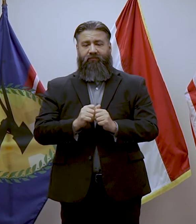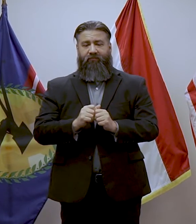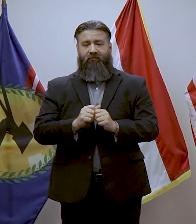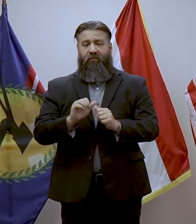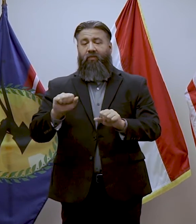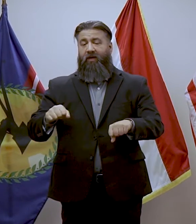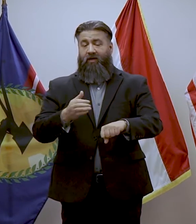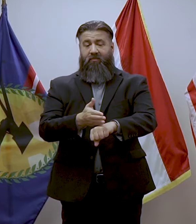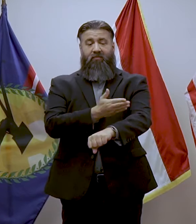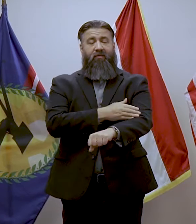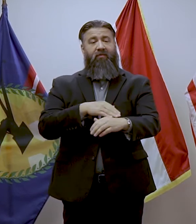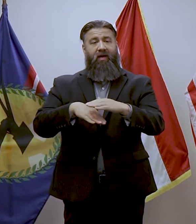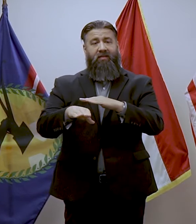education and infrastructure